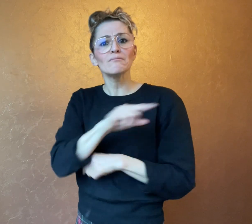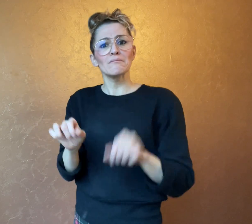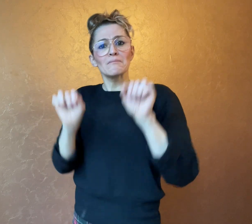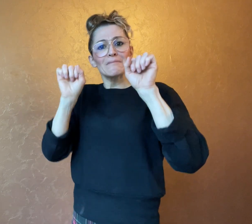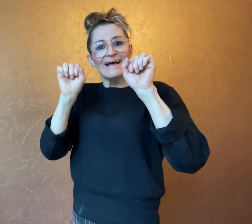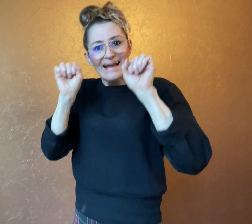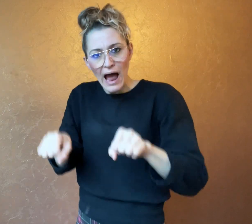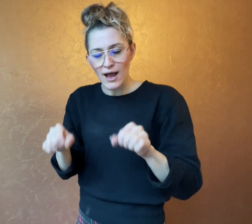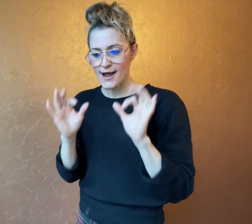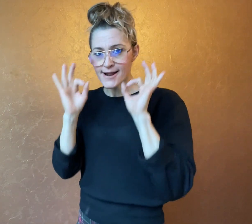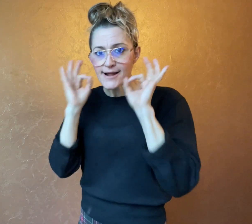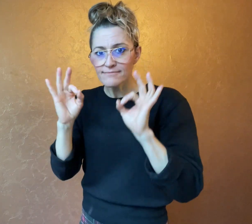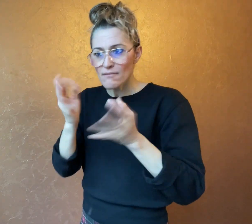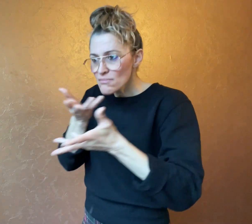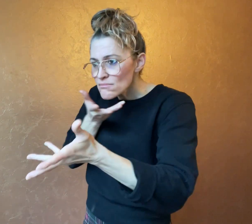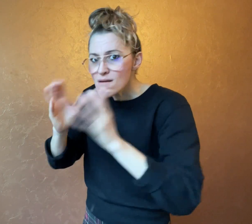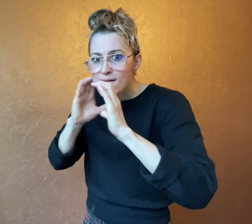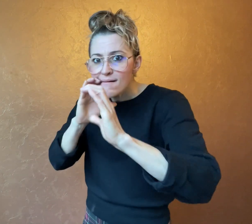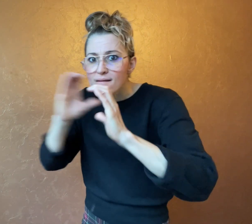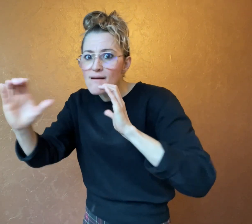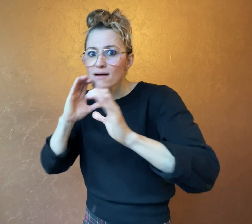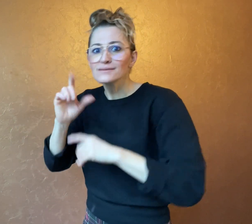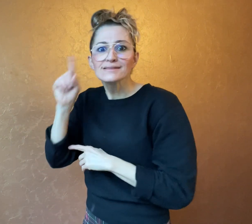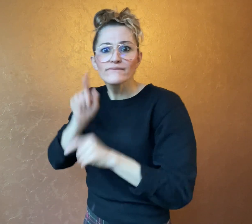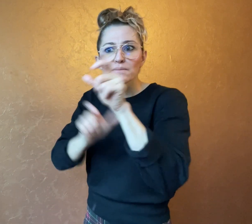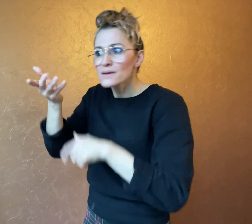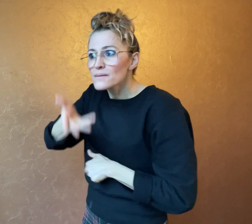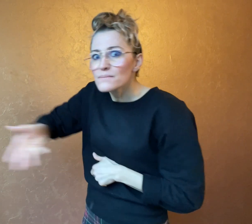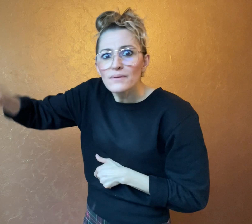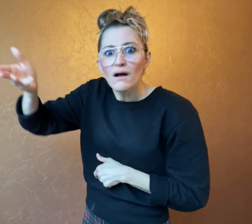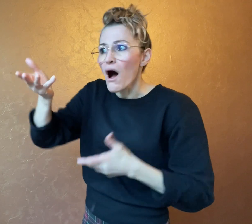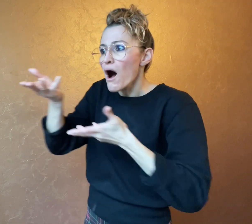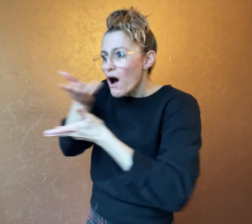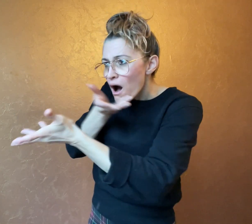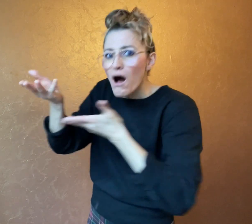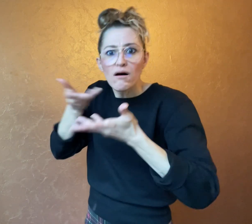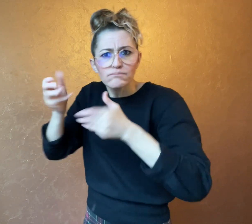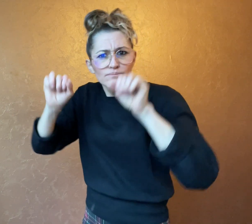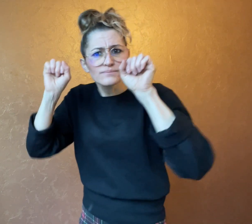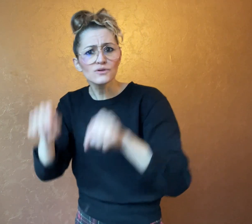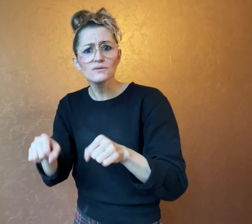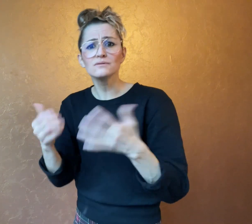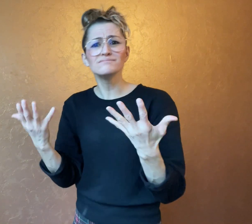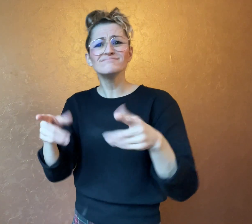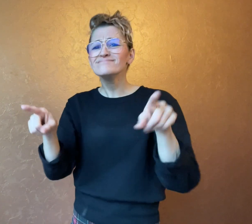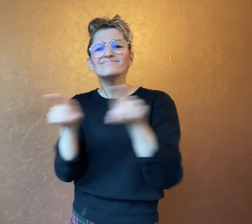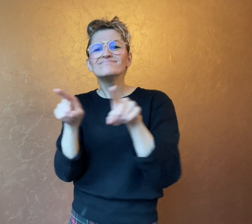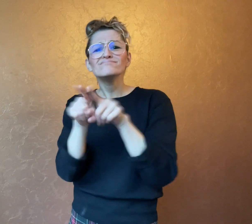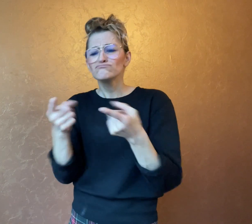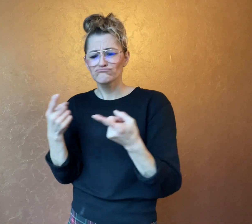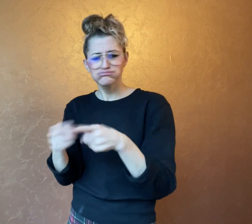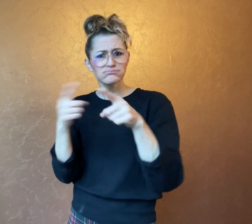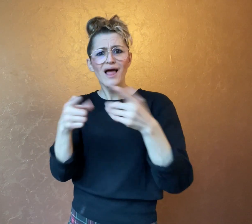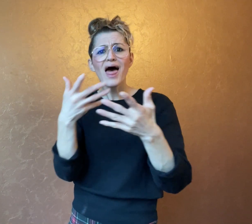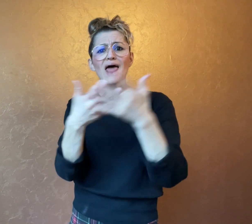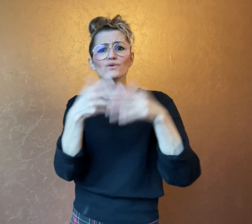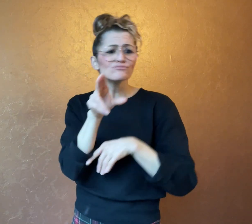with Deaf people. Like any other language, SASL is